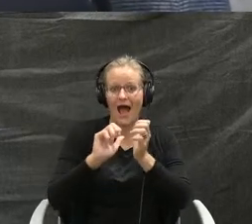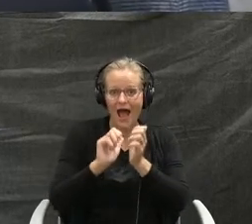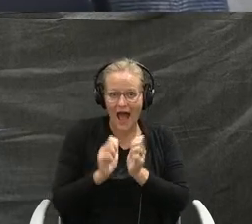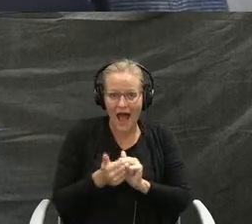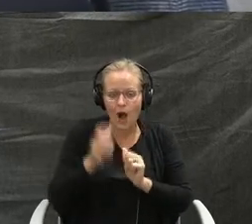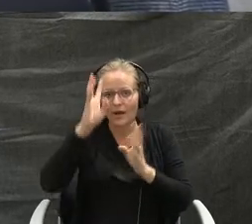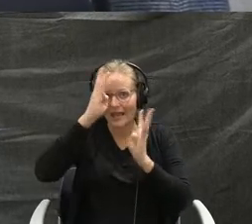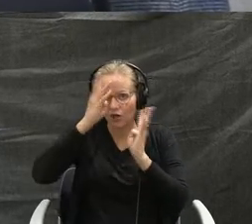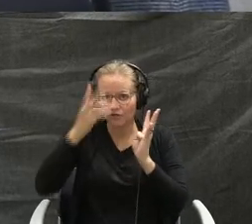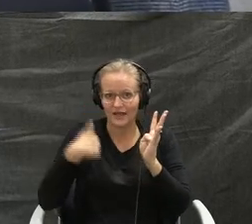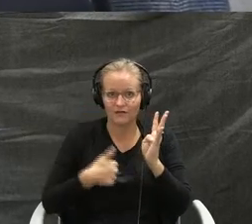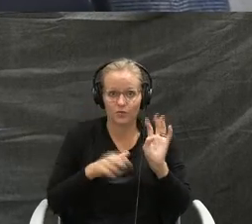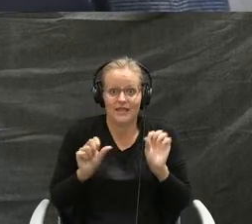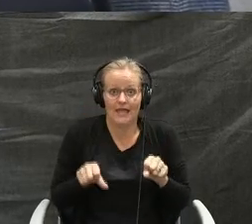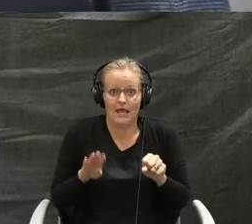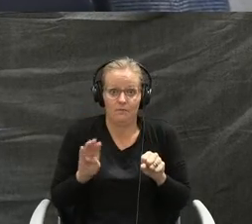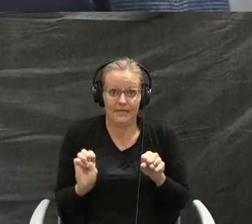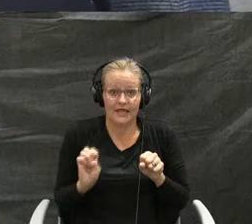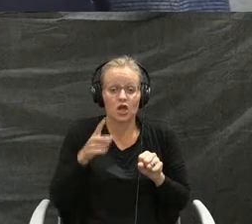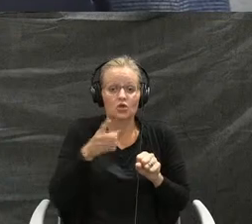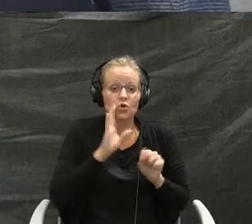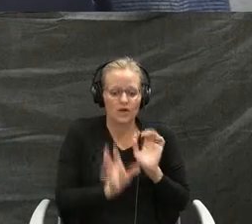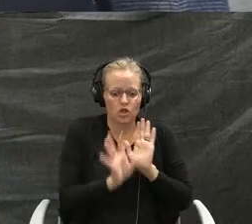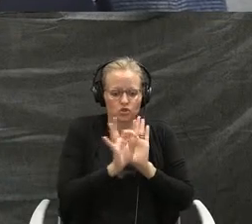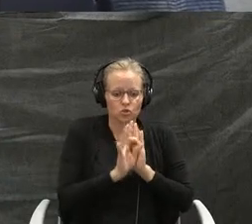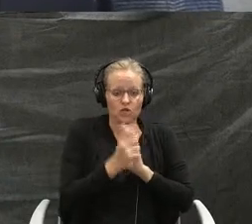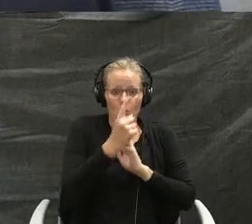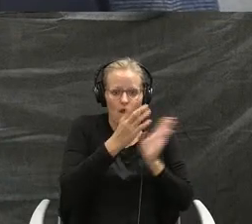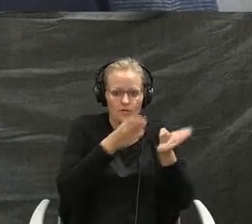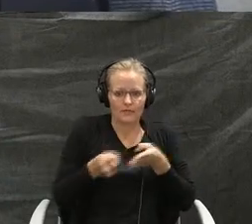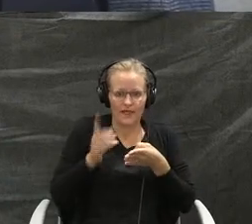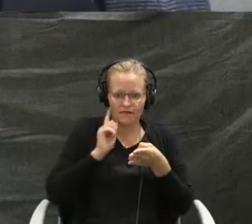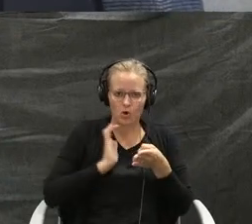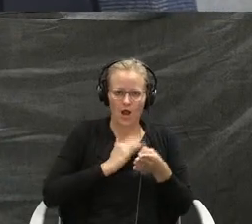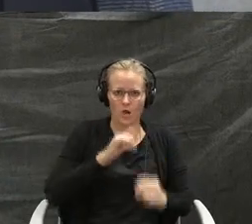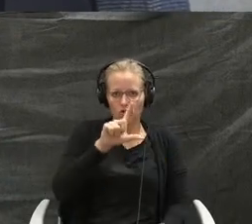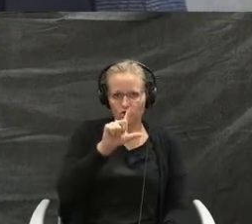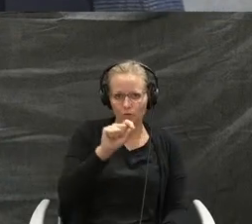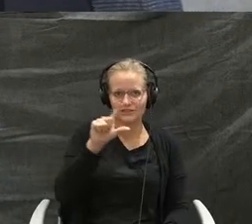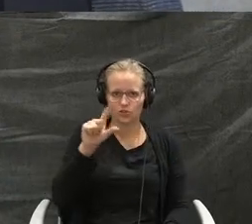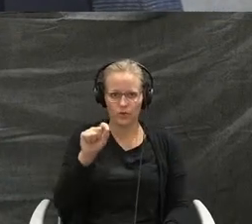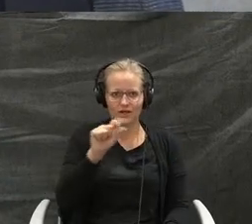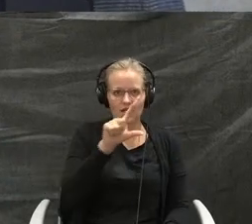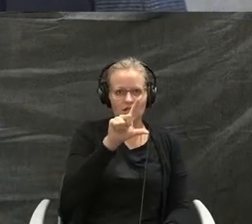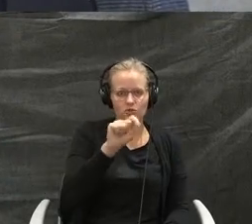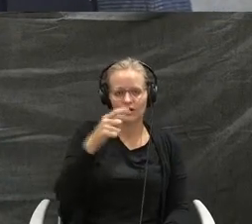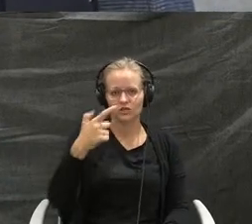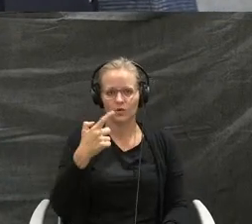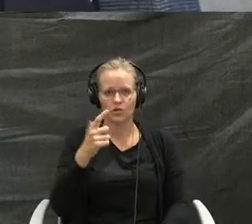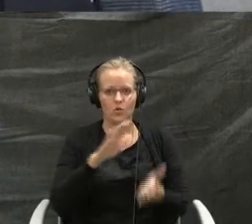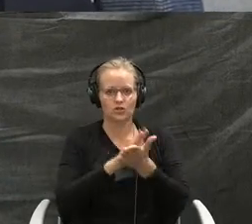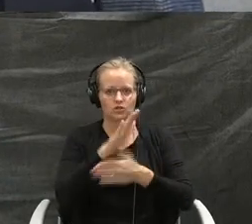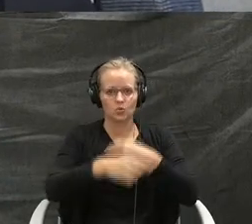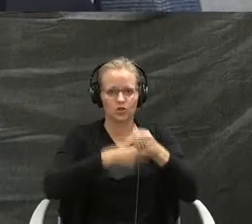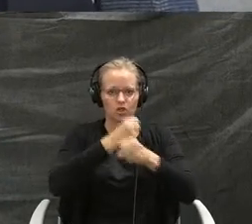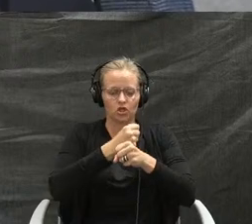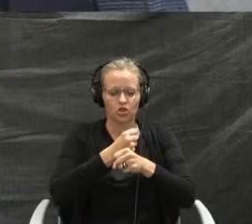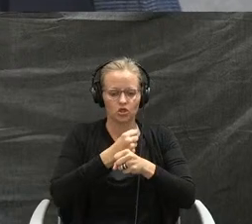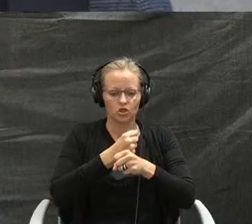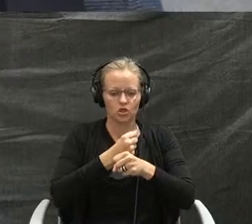plans for our children's 2020-2021 school year. The one plan you must not choose for the entire district is the